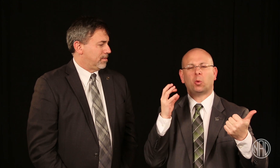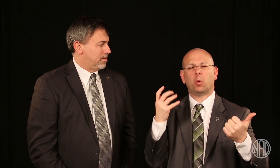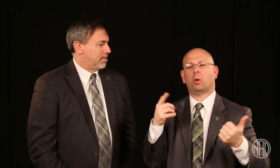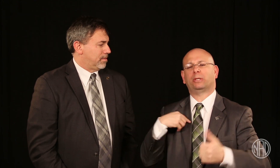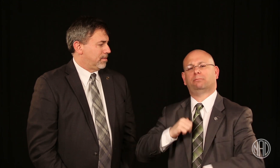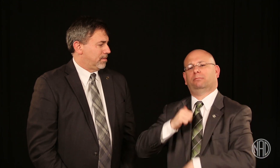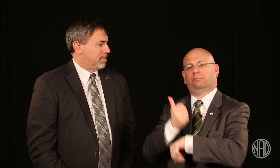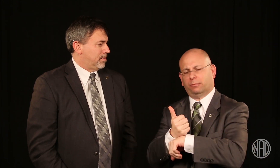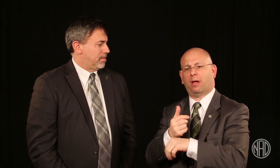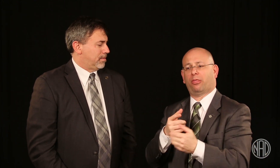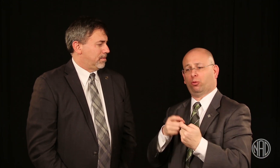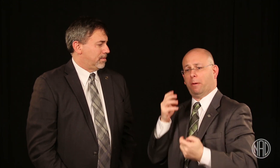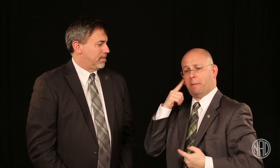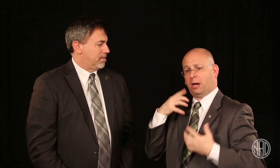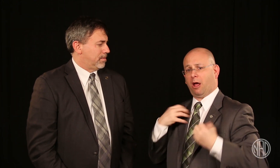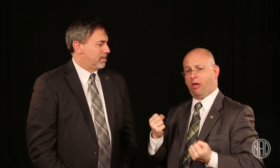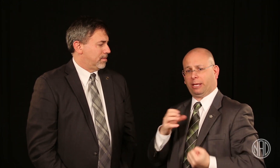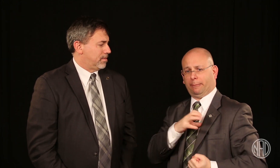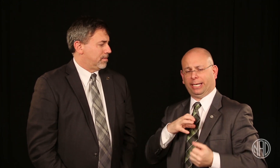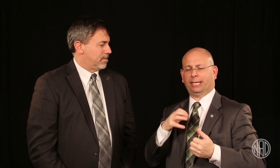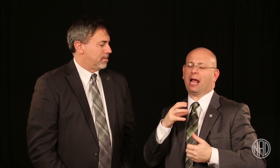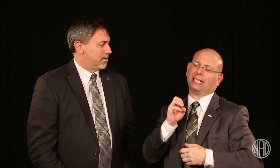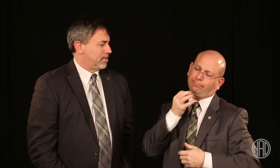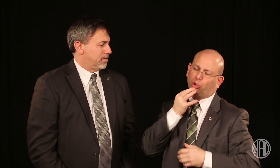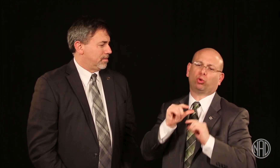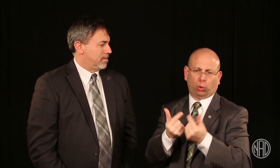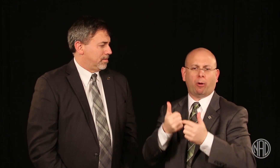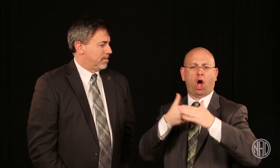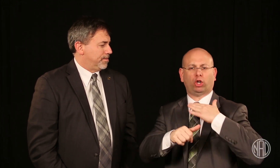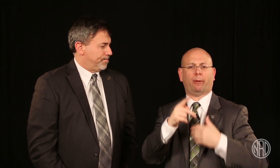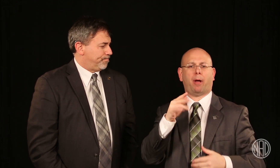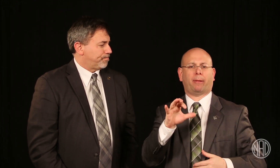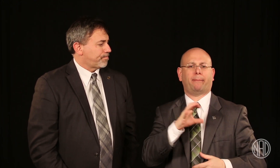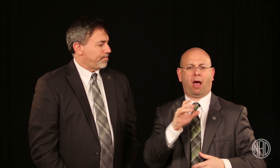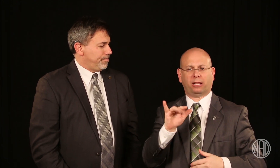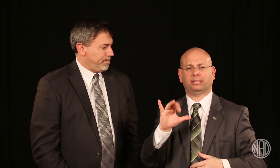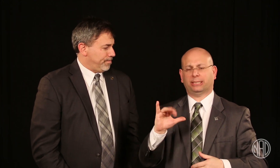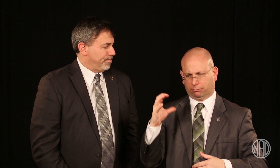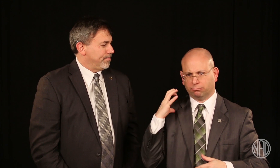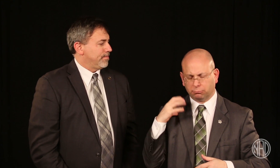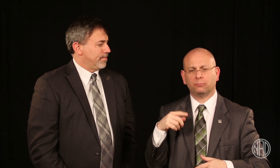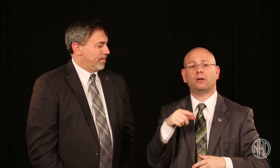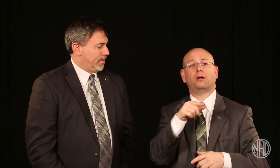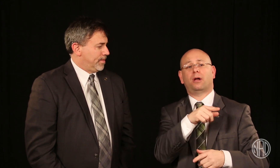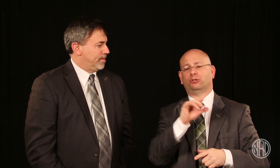So, the NAD assigned this task to the Public Policy Committee's Mental Health Expert Group